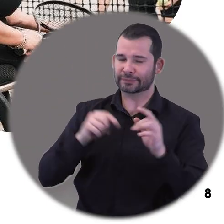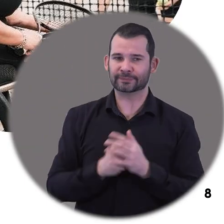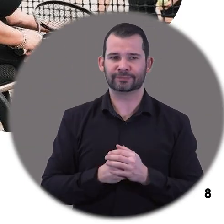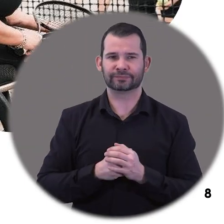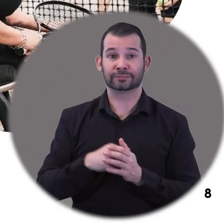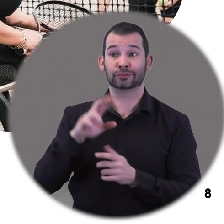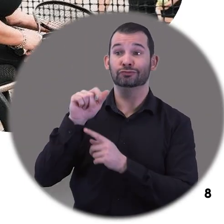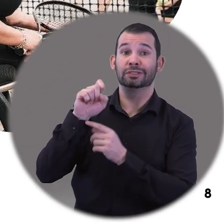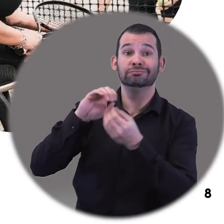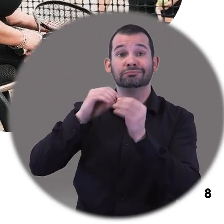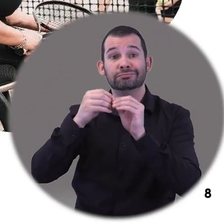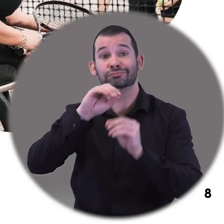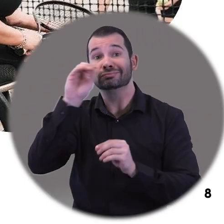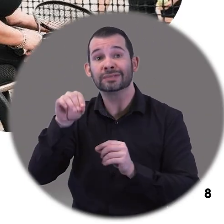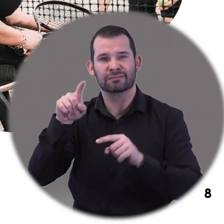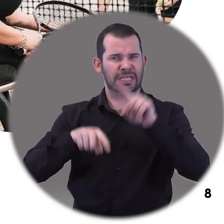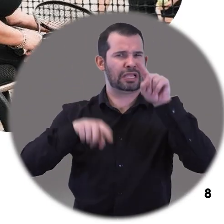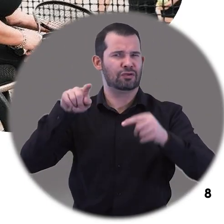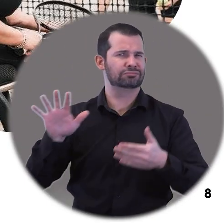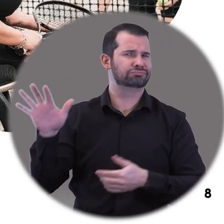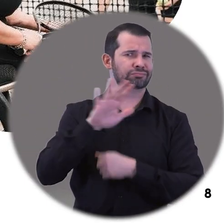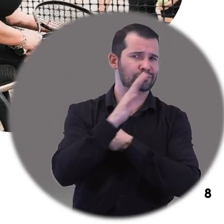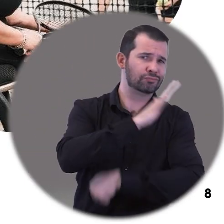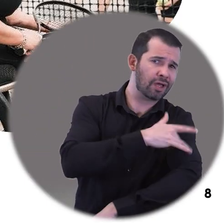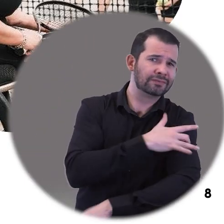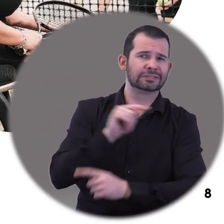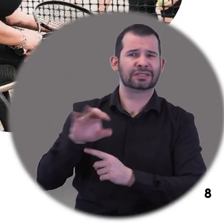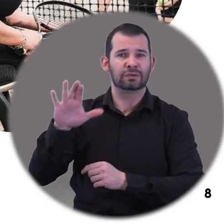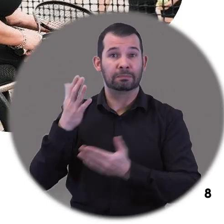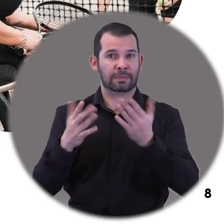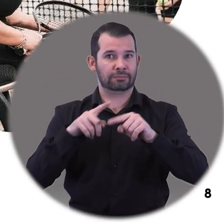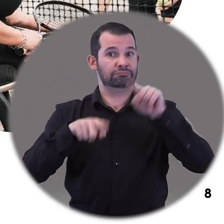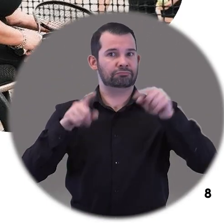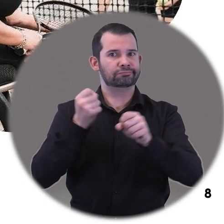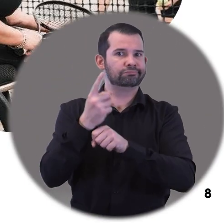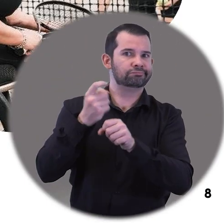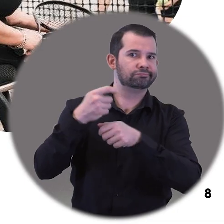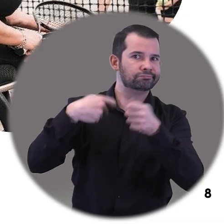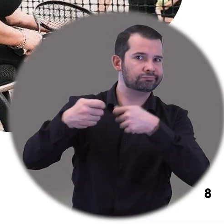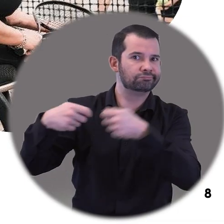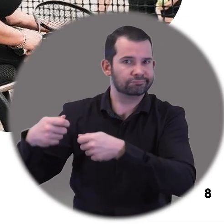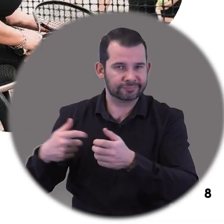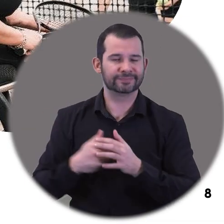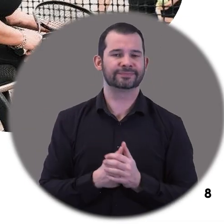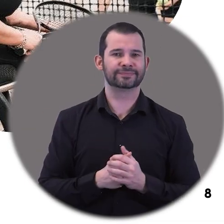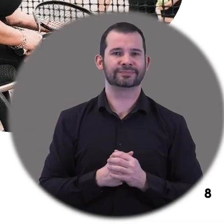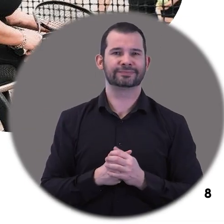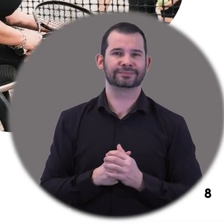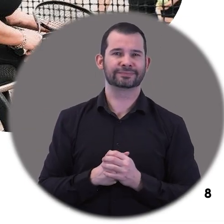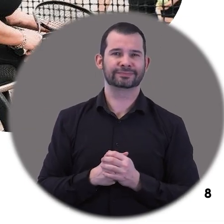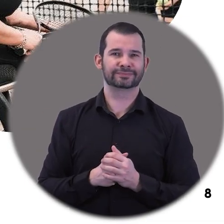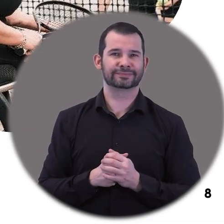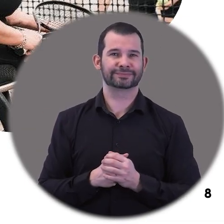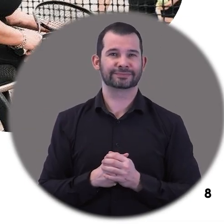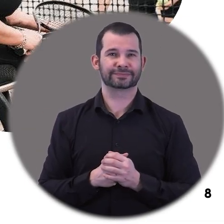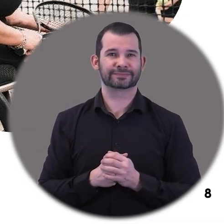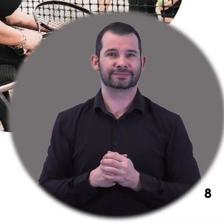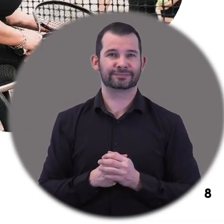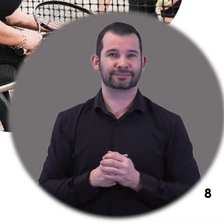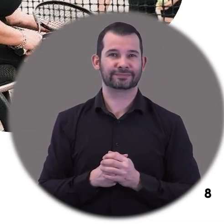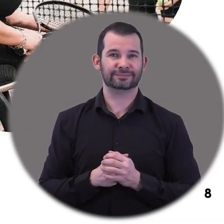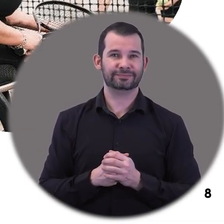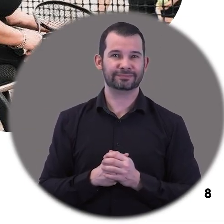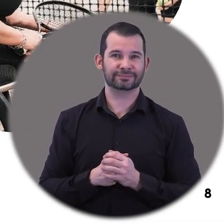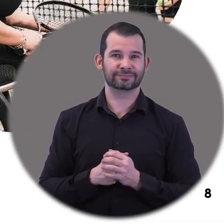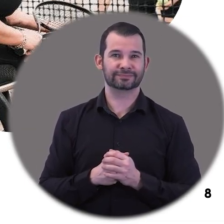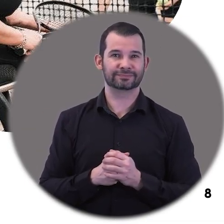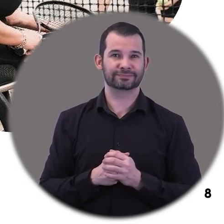Rates vary among provinces and territories and may vary year over year.